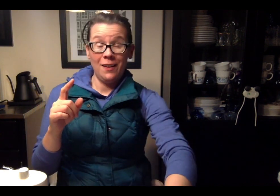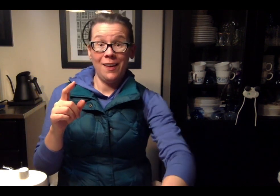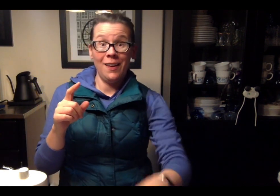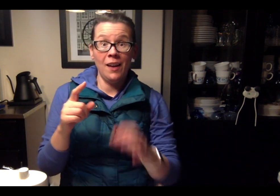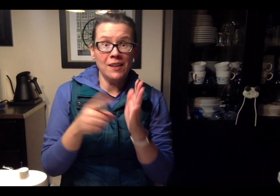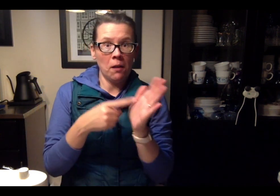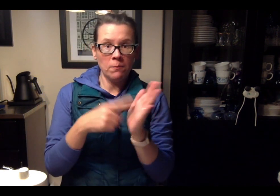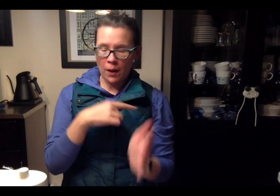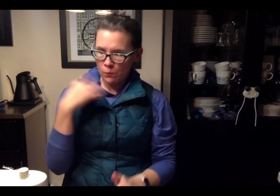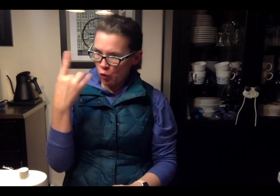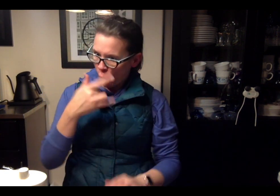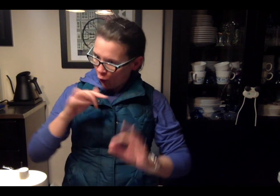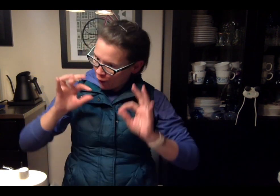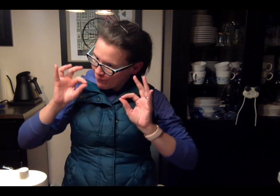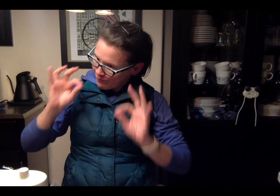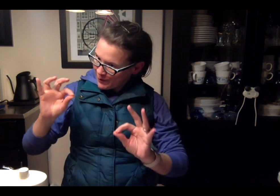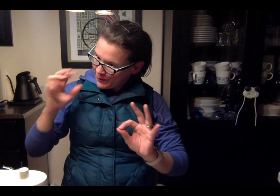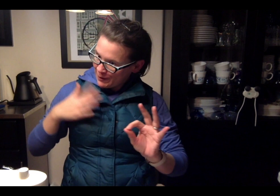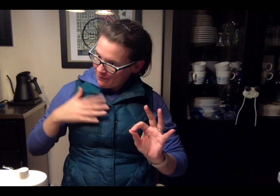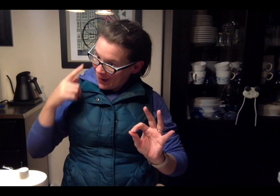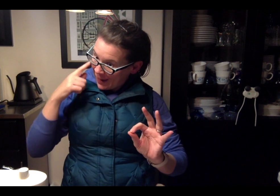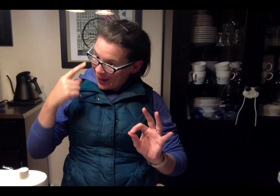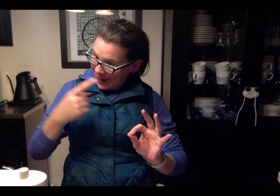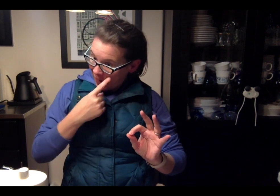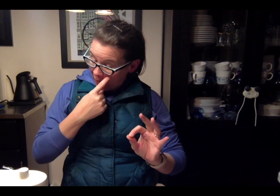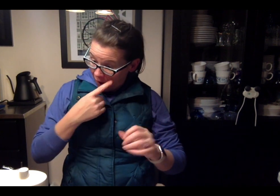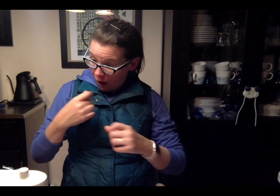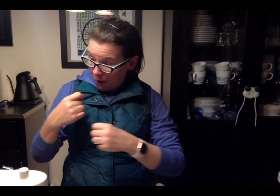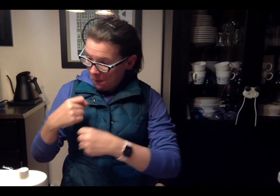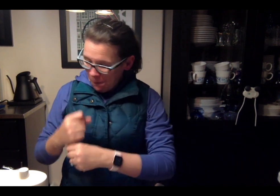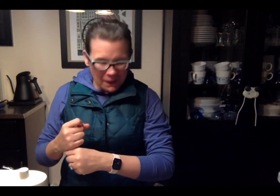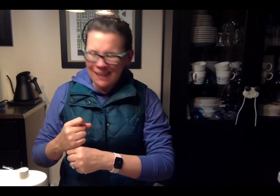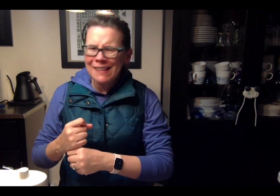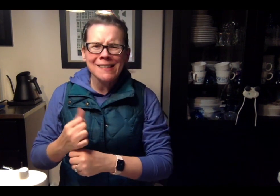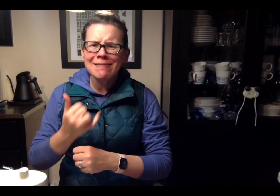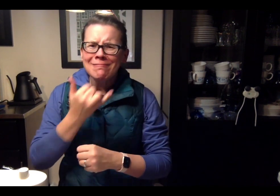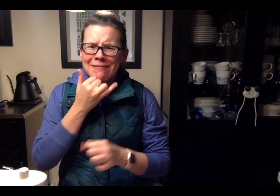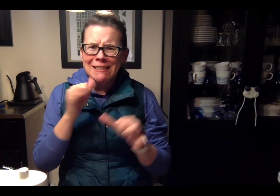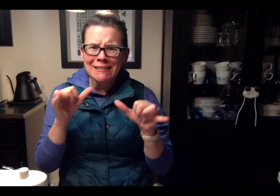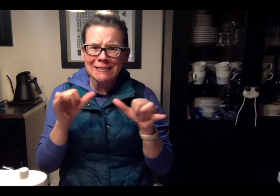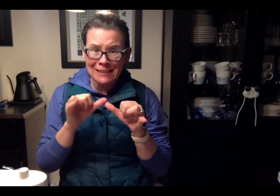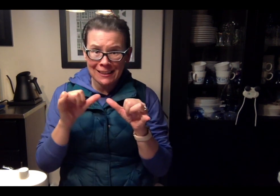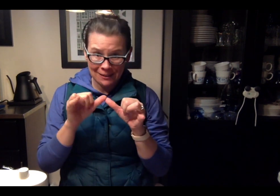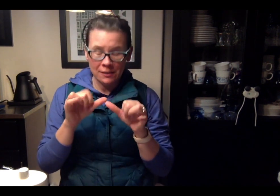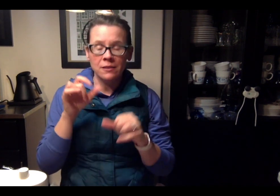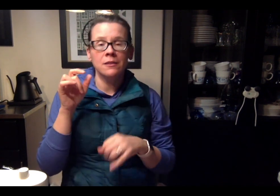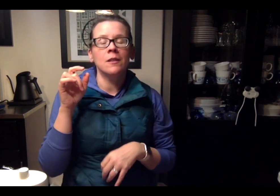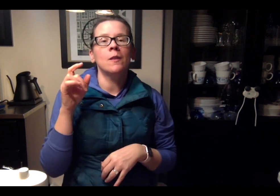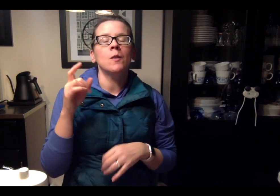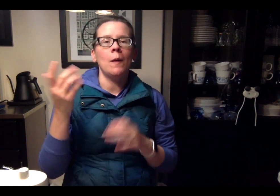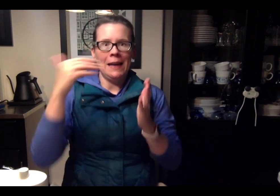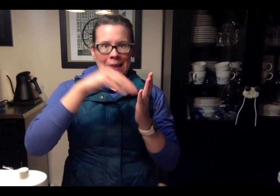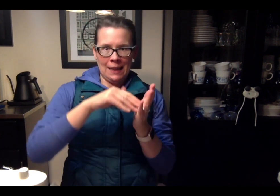Um, however sometimes things look good to my human eyes; but then when i make them, mistakes can happen.